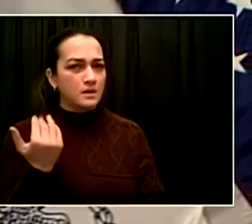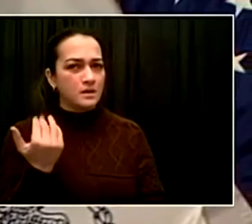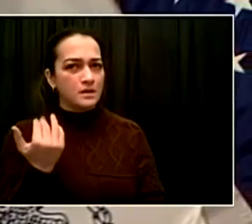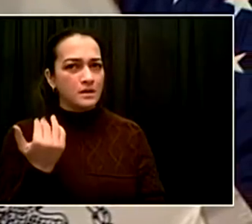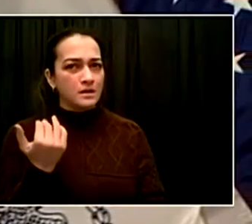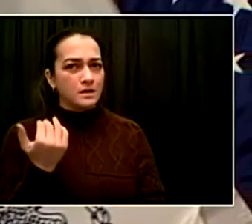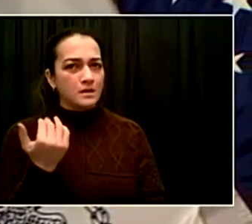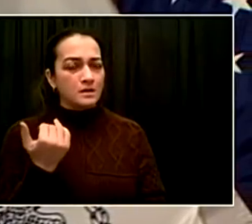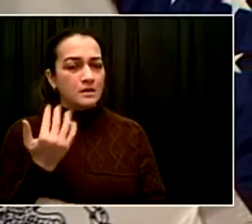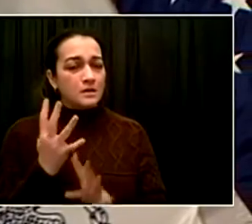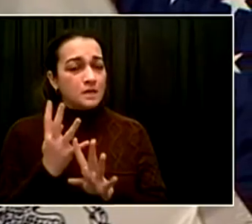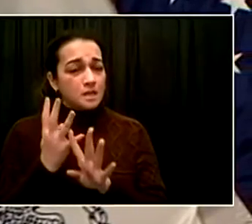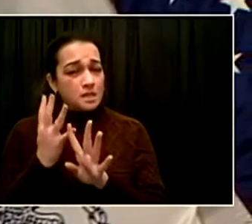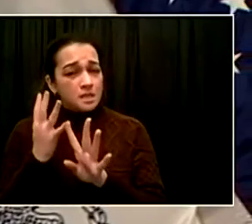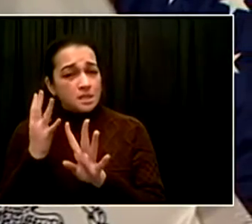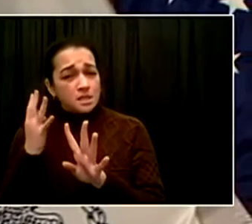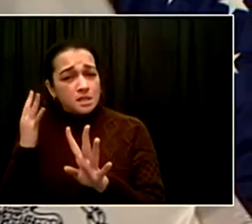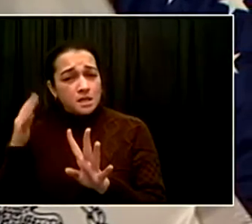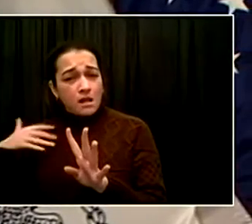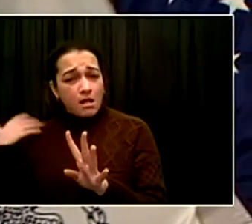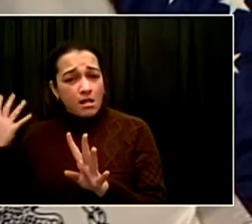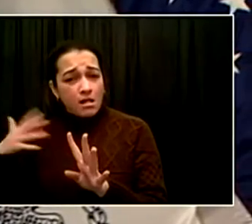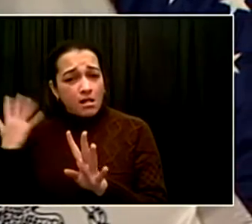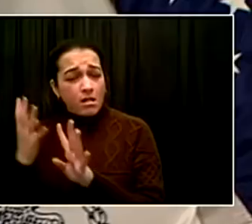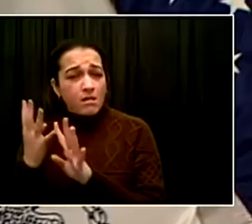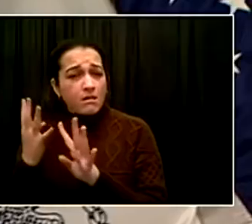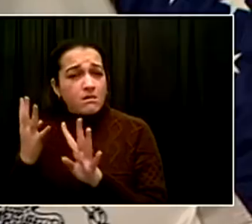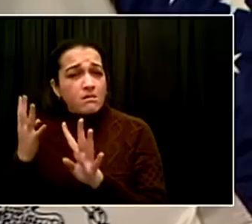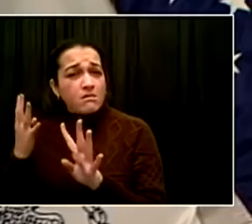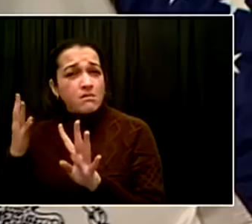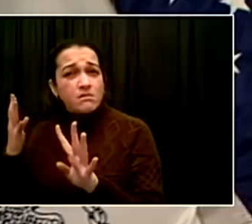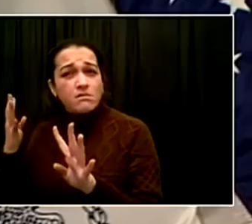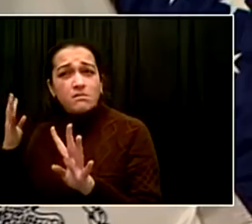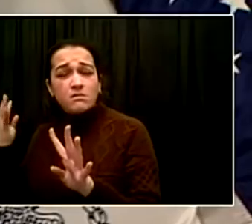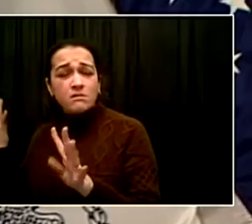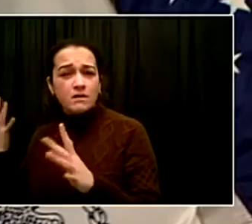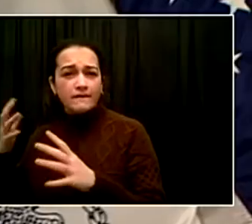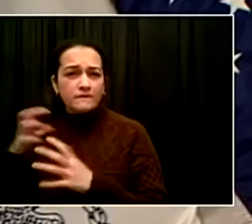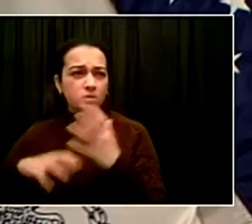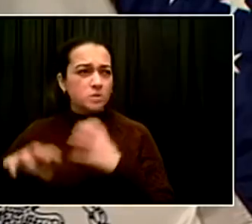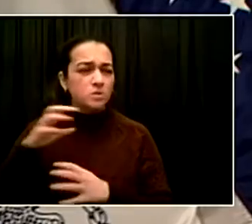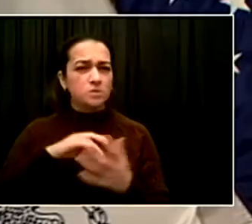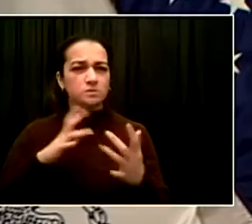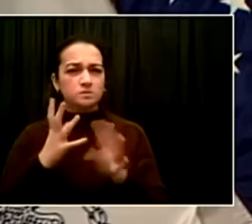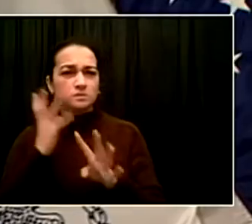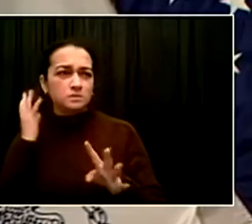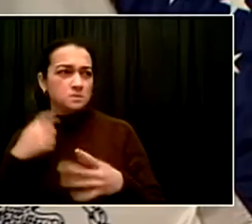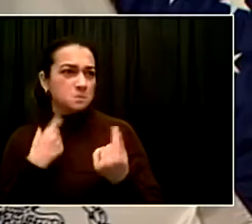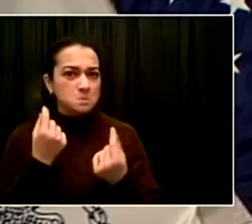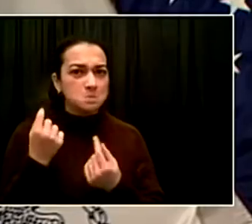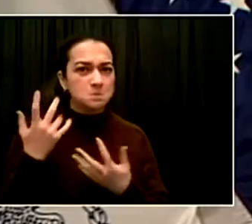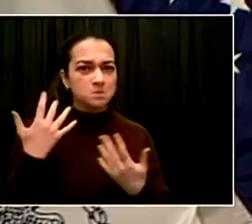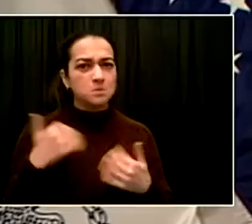BUT PCR TEST ARE GETTING DAYS